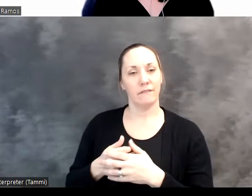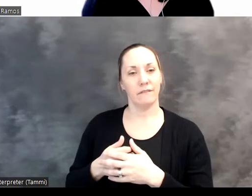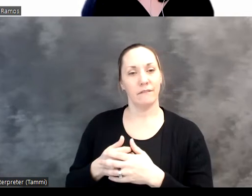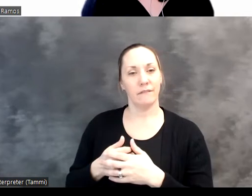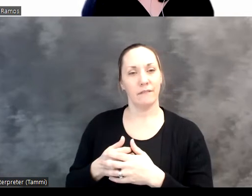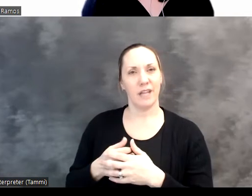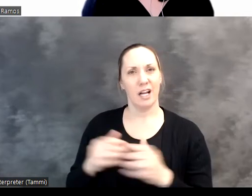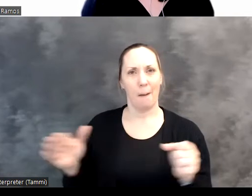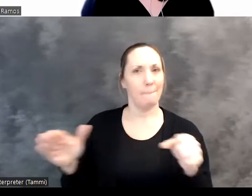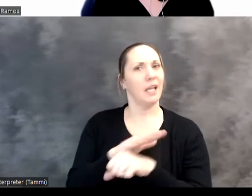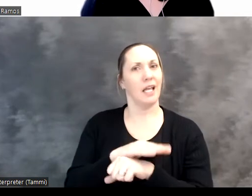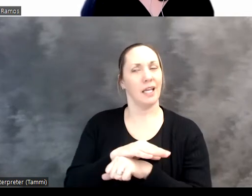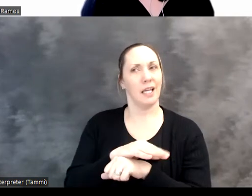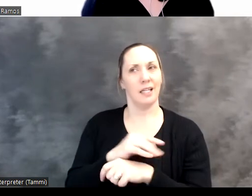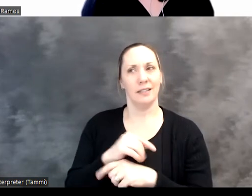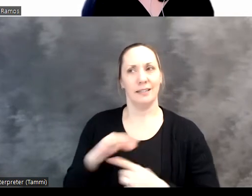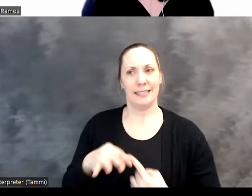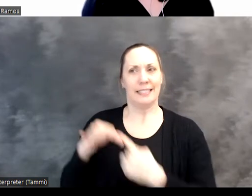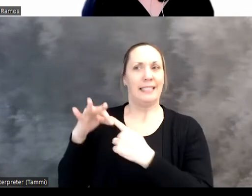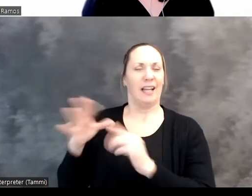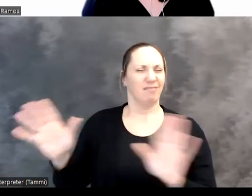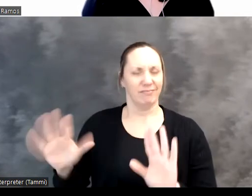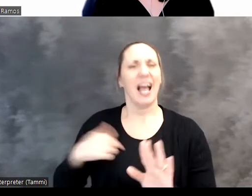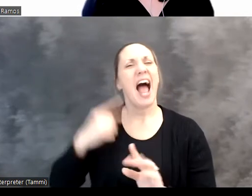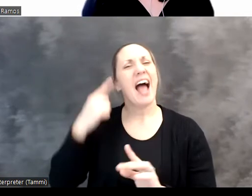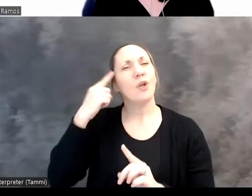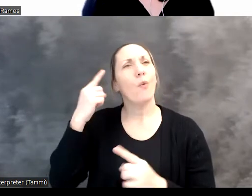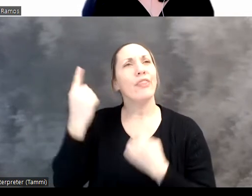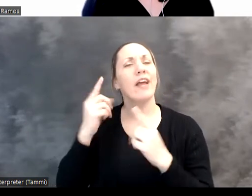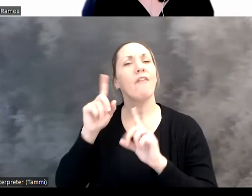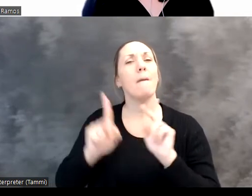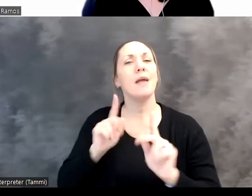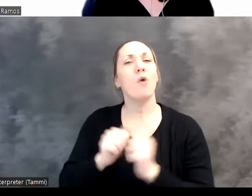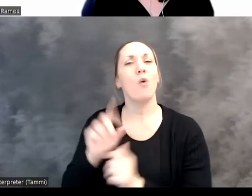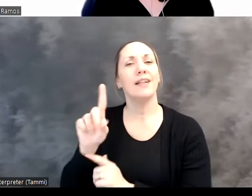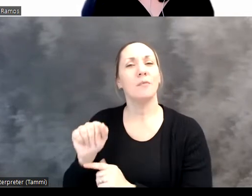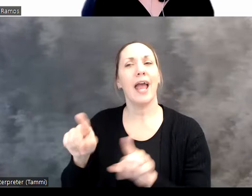know, different identities that we can have as completely and utterly distinct. Right.